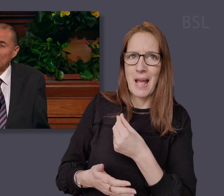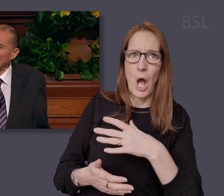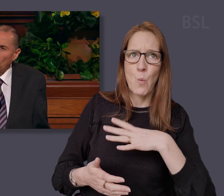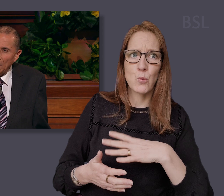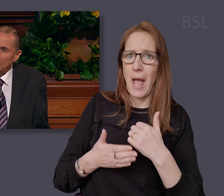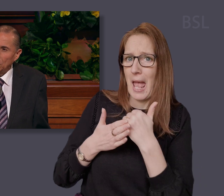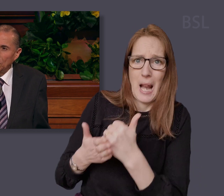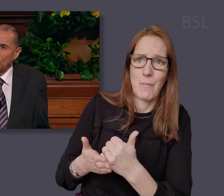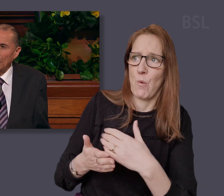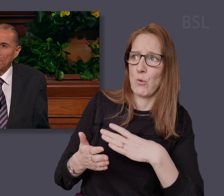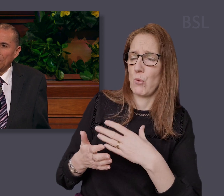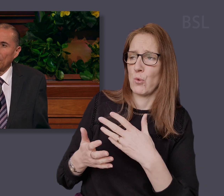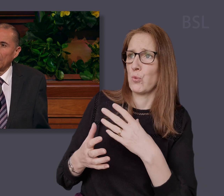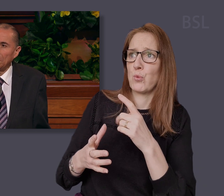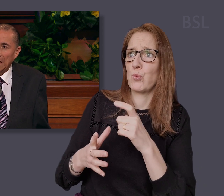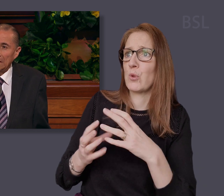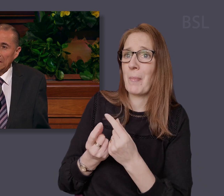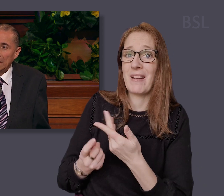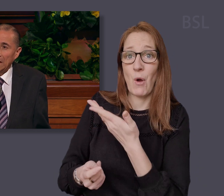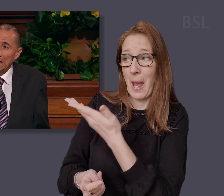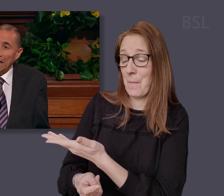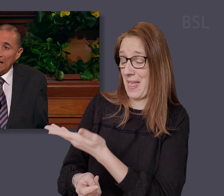I just wanted to do something for that man,